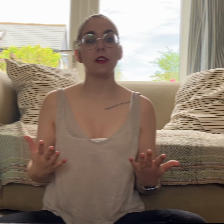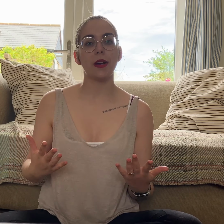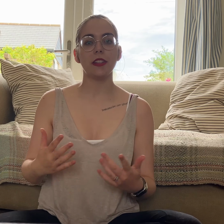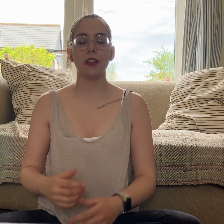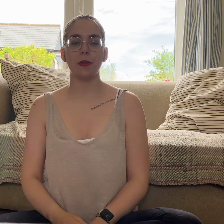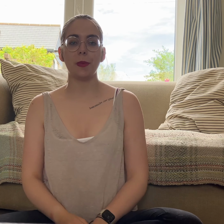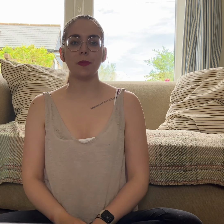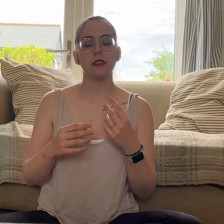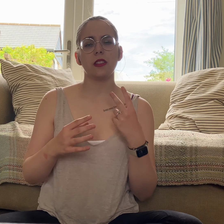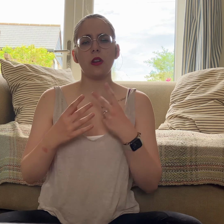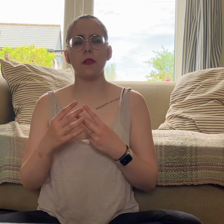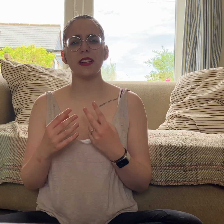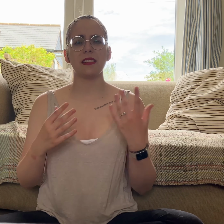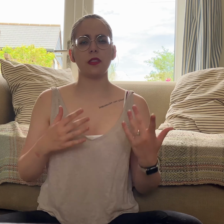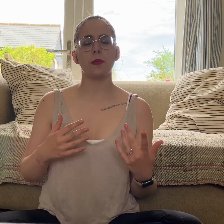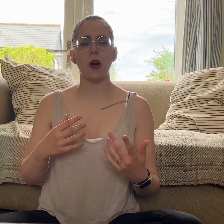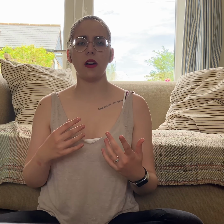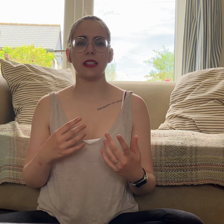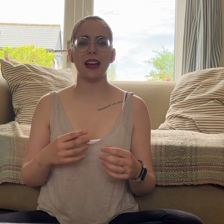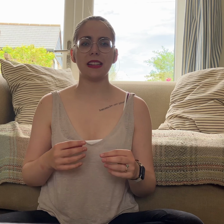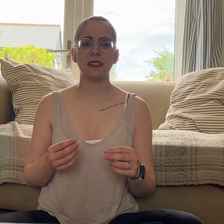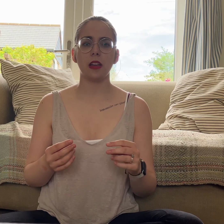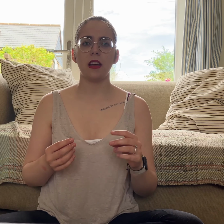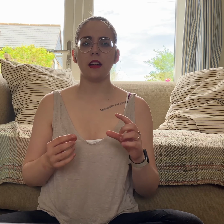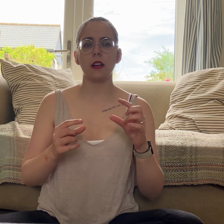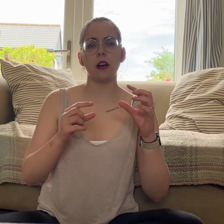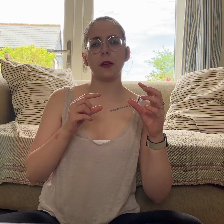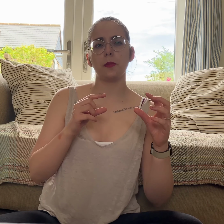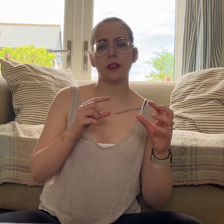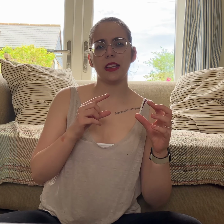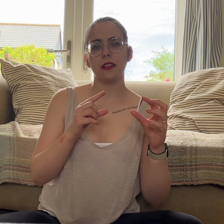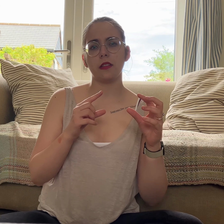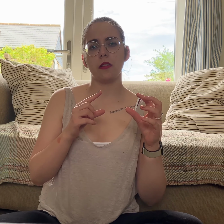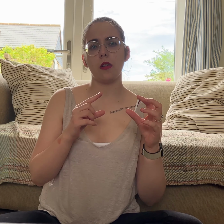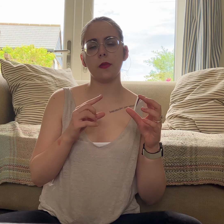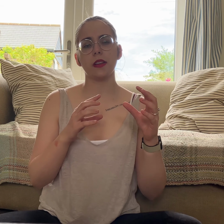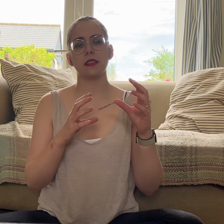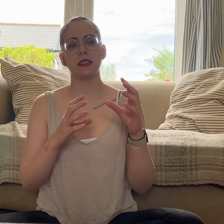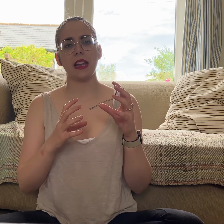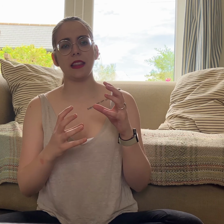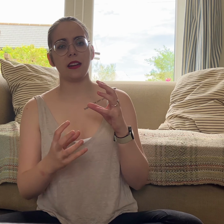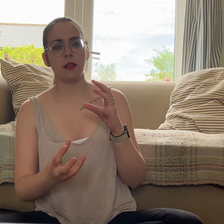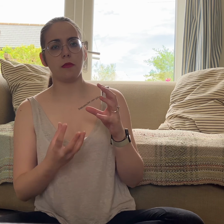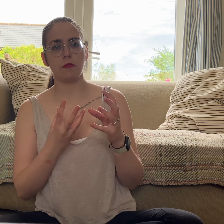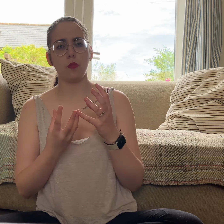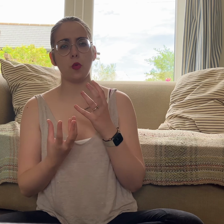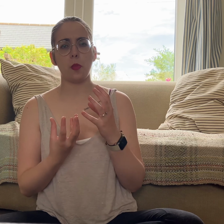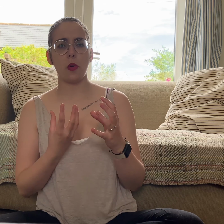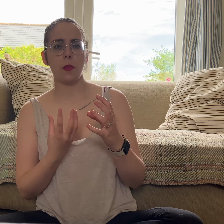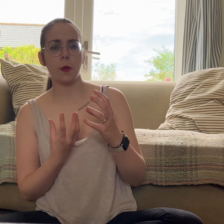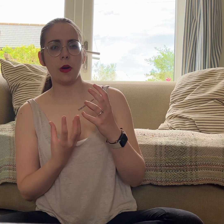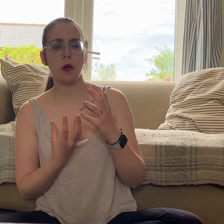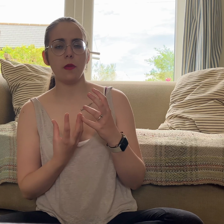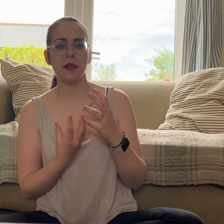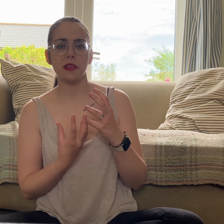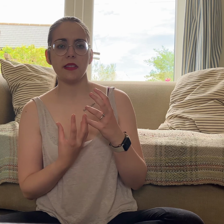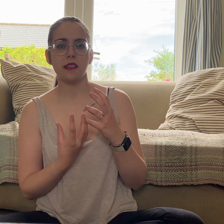Great job! So, the chorus has two parts, it has a kind of pre-chorus and then a more proper chorus,